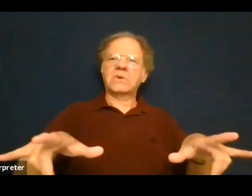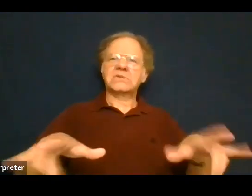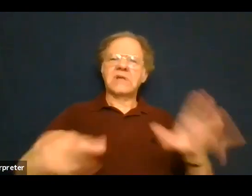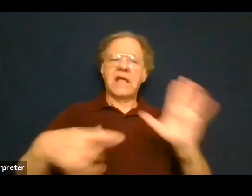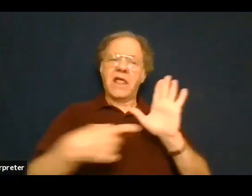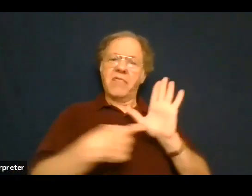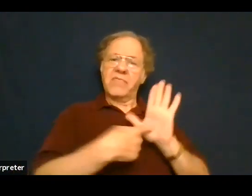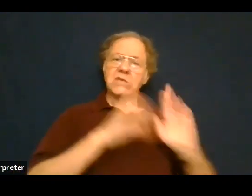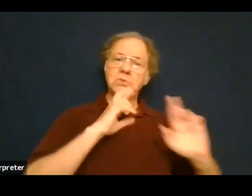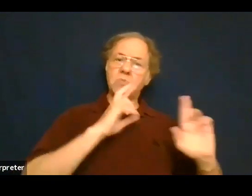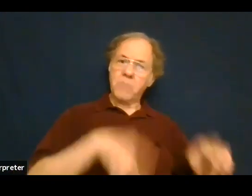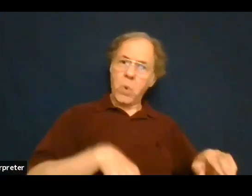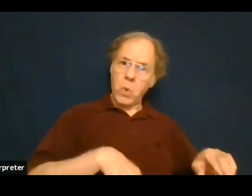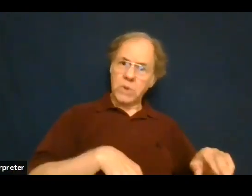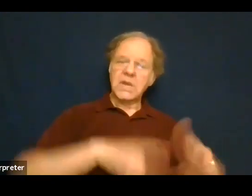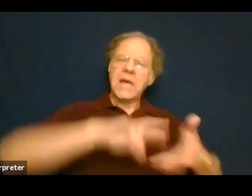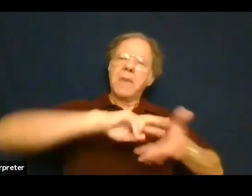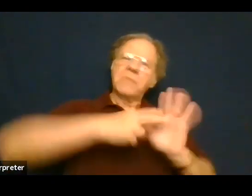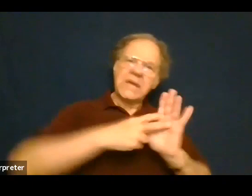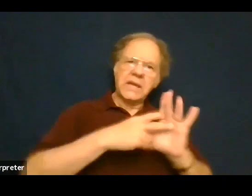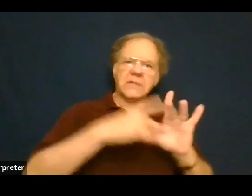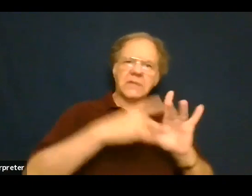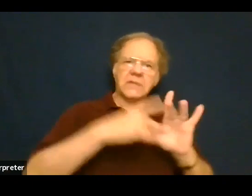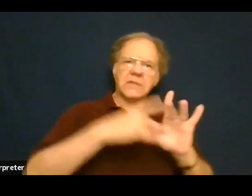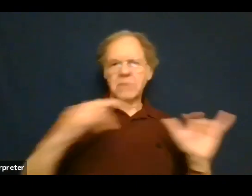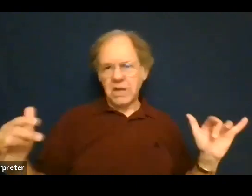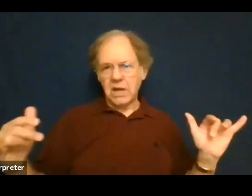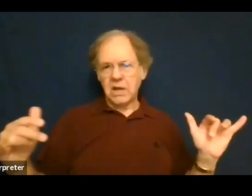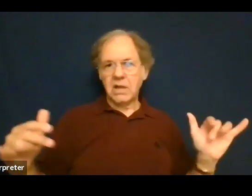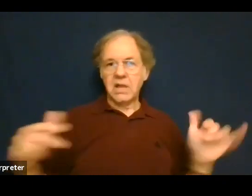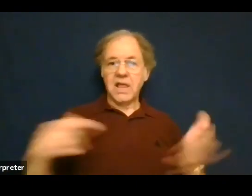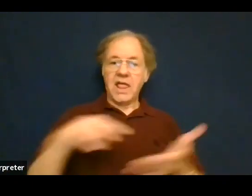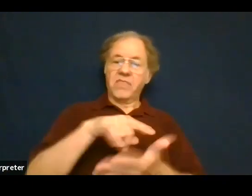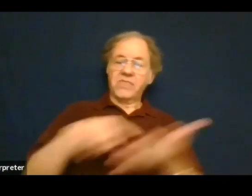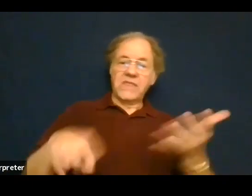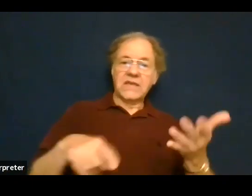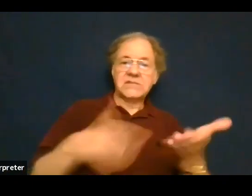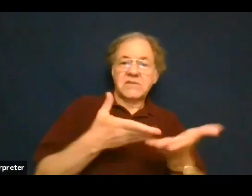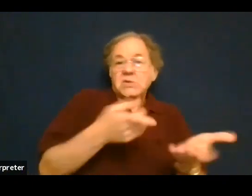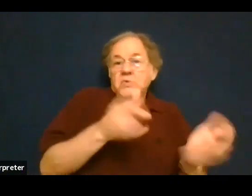And these are the opportunities that you might like to follow or that may even be in clinical trials